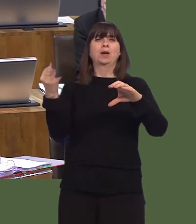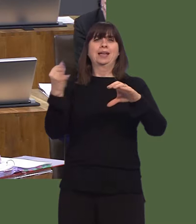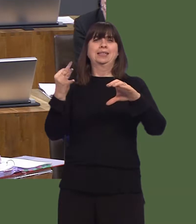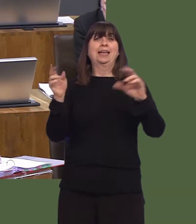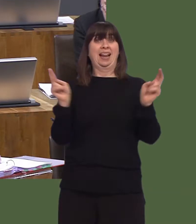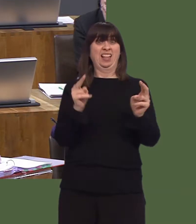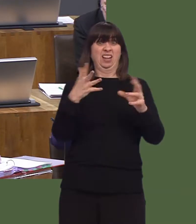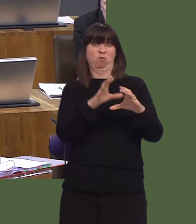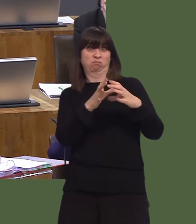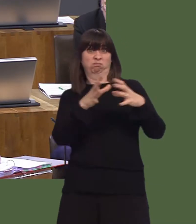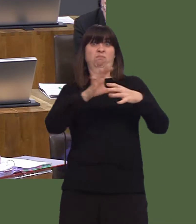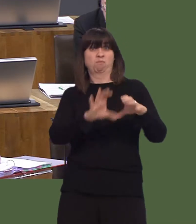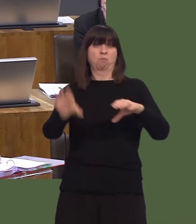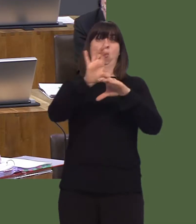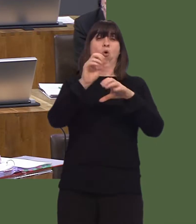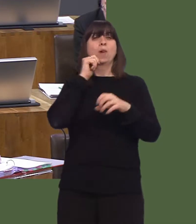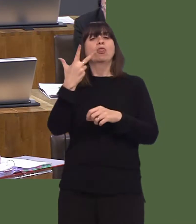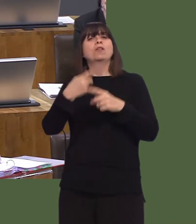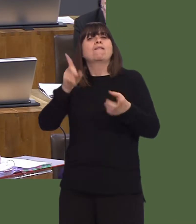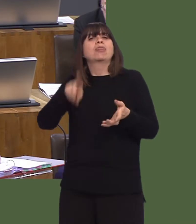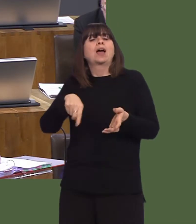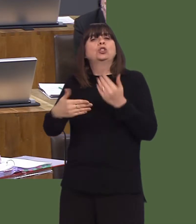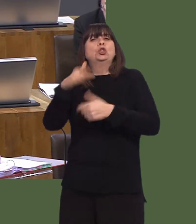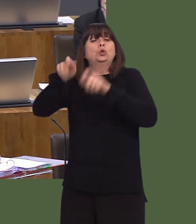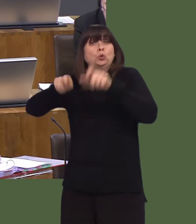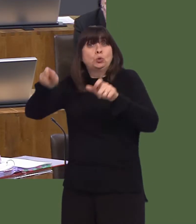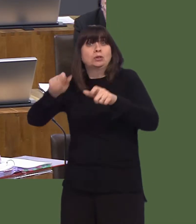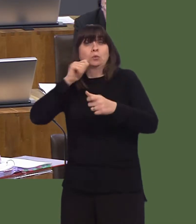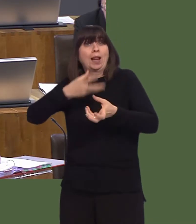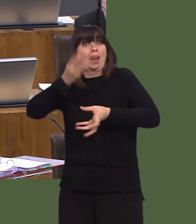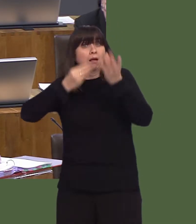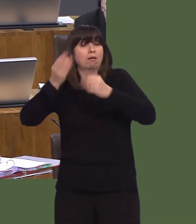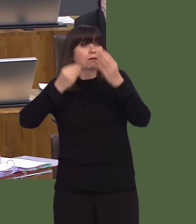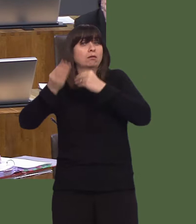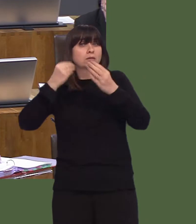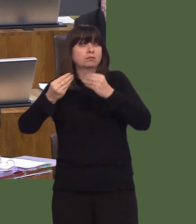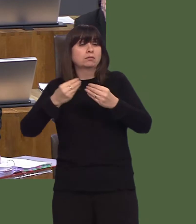That means that more than 3,500 new students will join those already studying healthcare